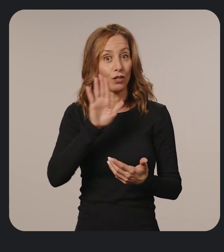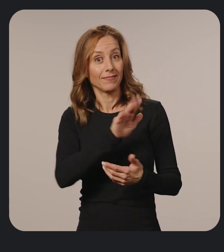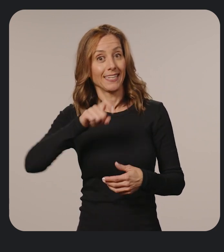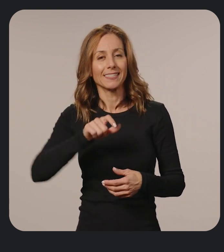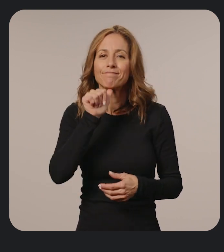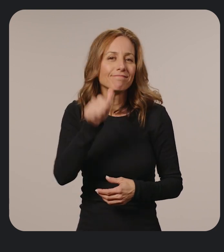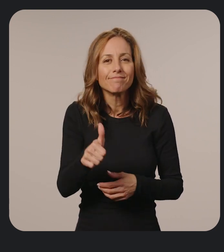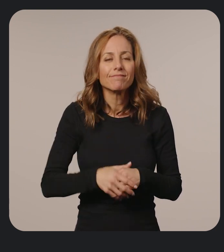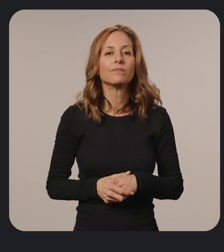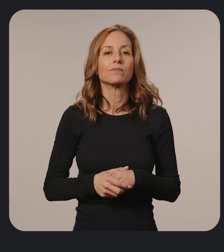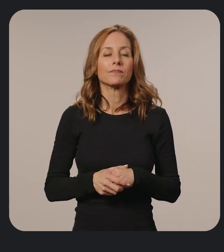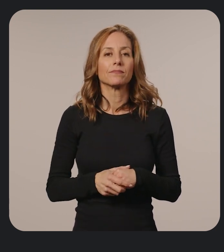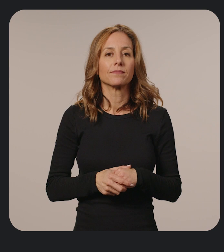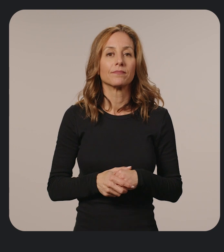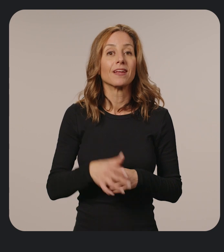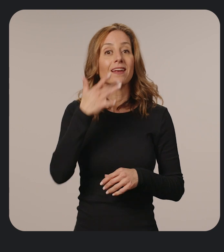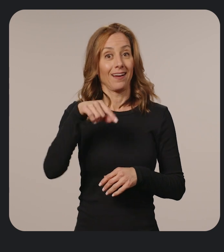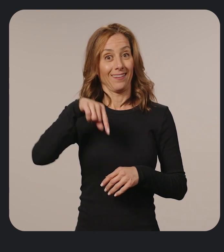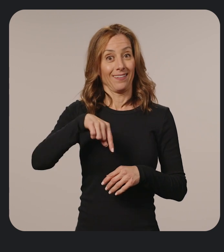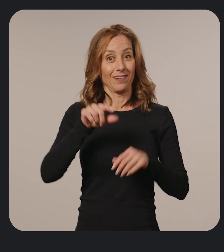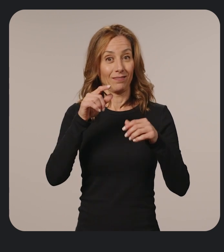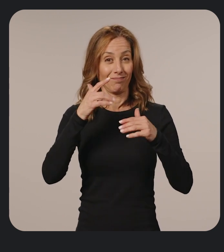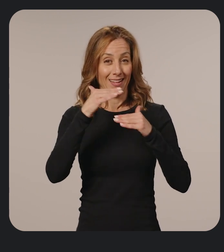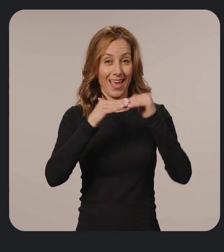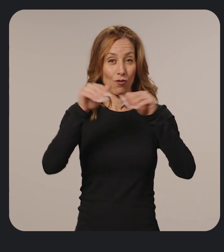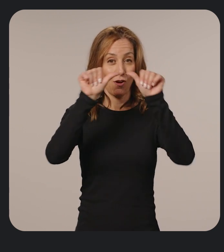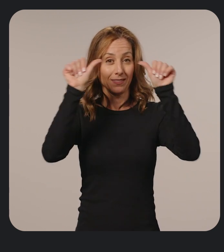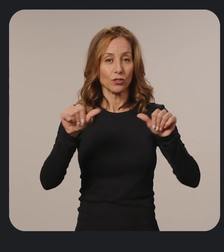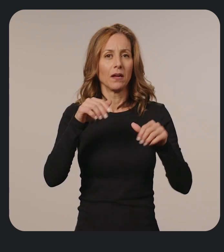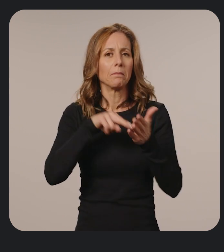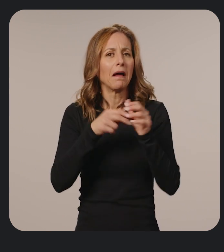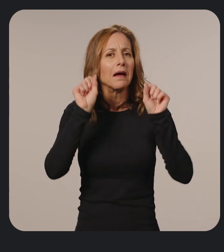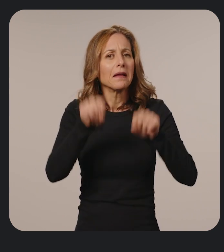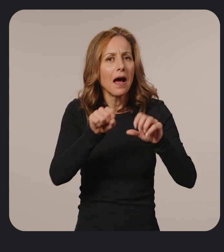but it also wasn't designed for Flutter-specific needs. Fortunately, this layered architecture